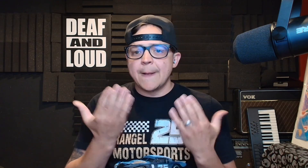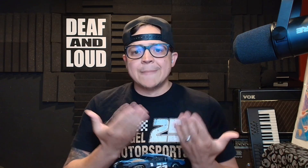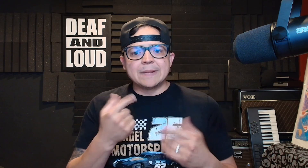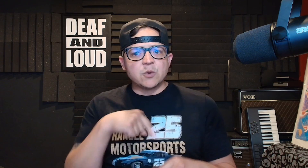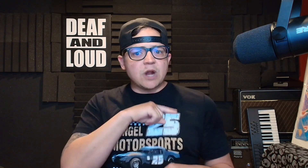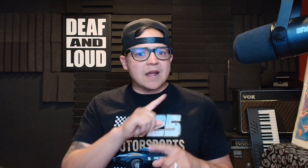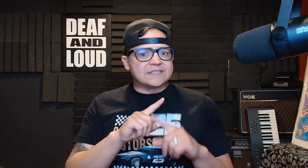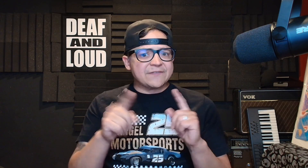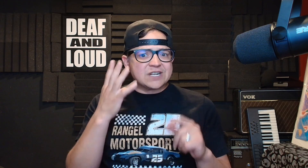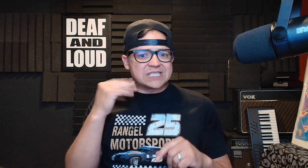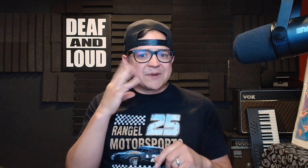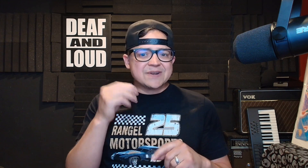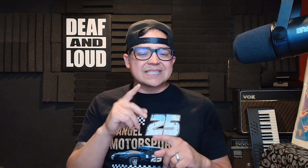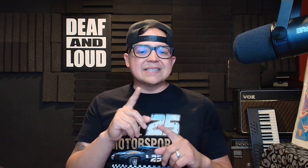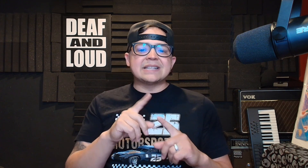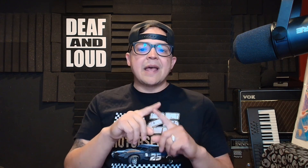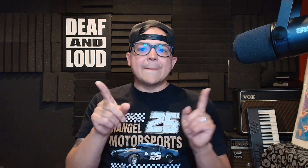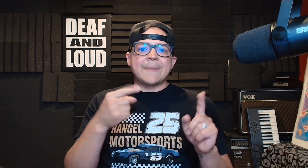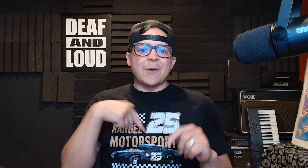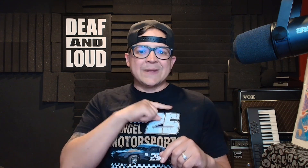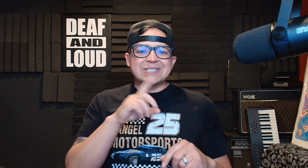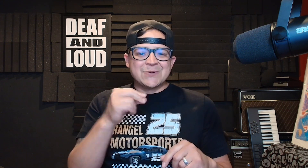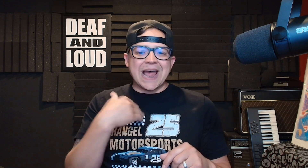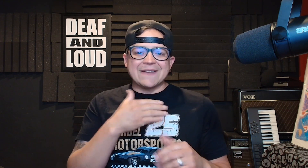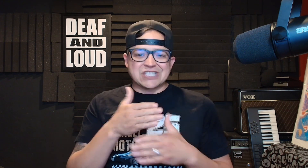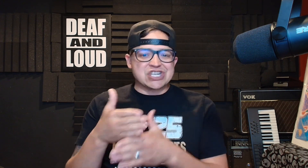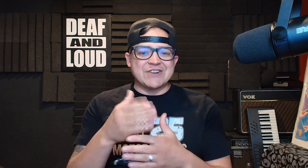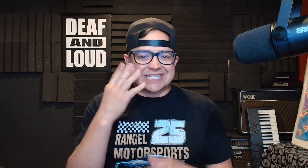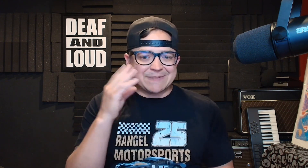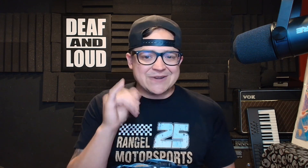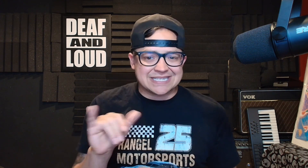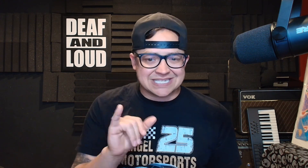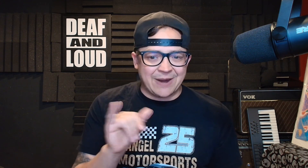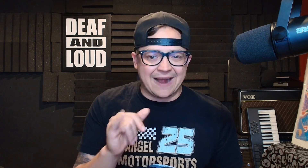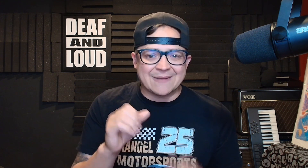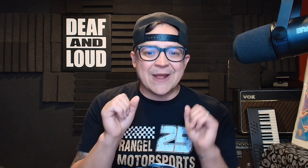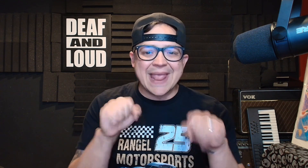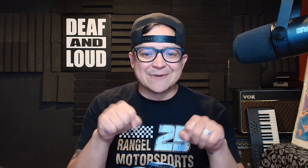Maybe we all have different experiences, but we do have a shared experience as well, and we're able